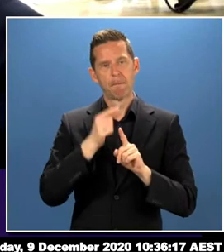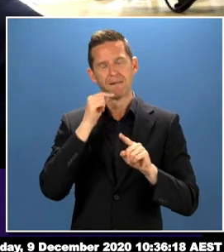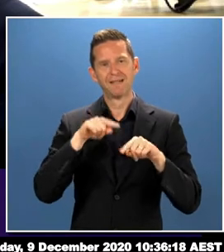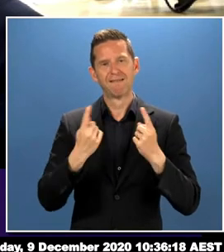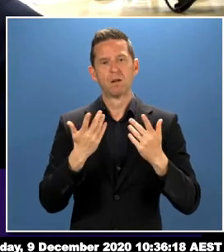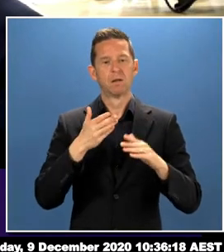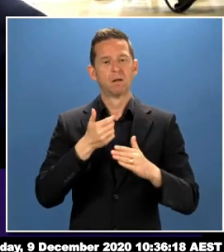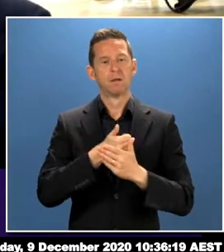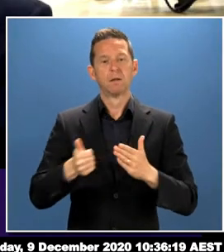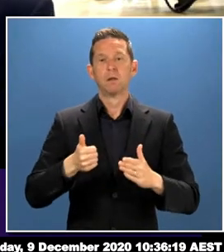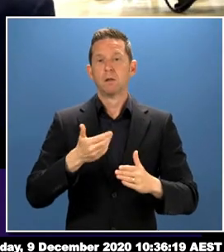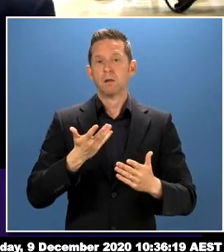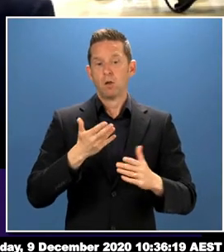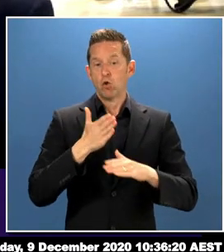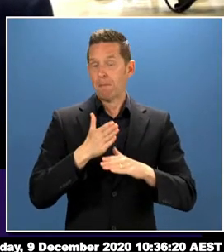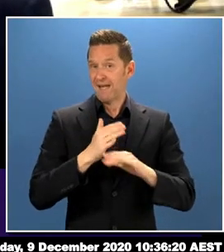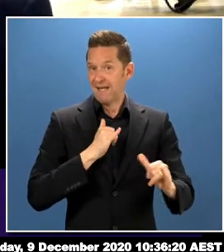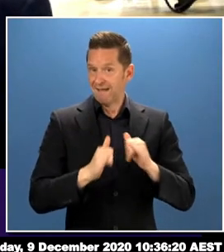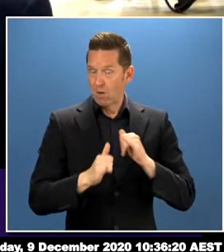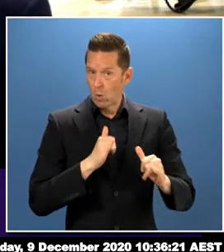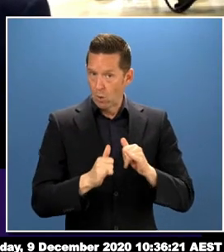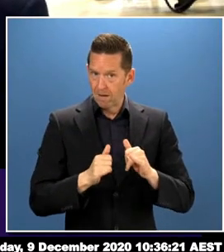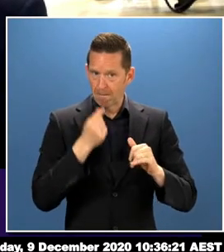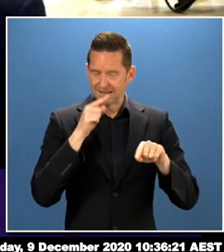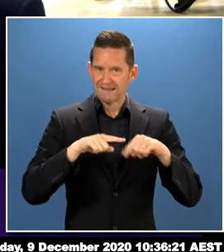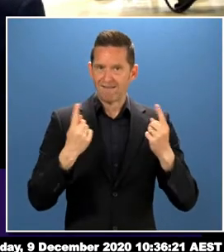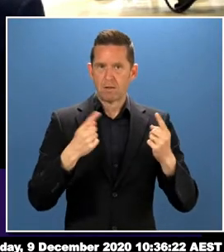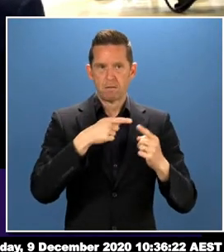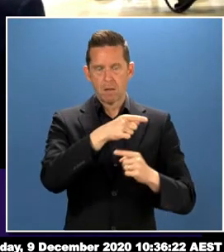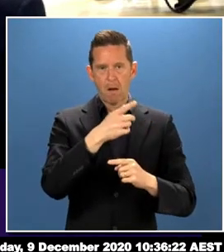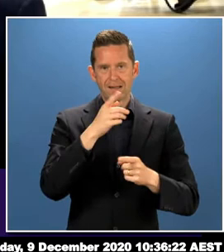make snap decisions about someone within five minutes, that two weeks